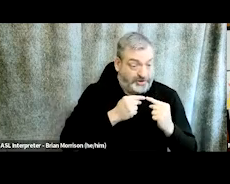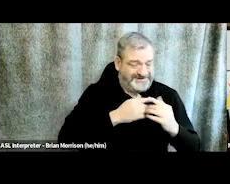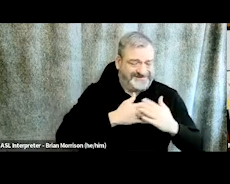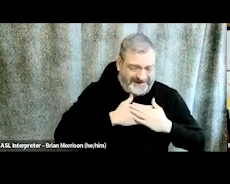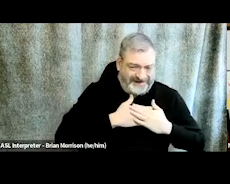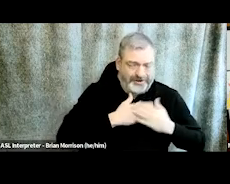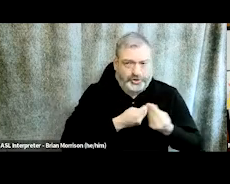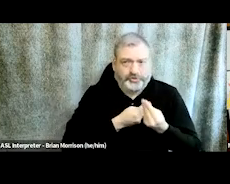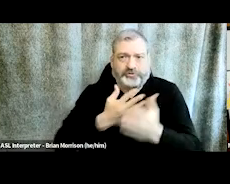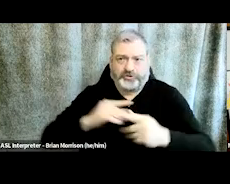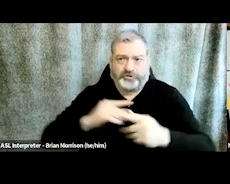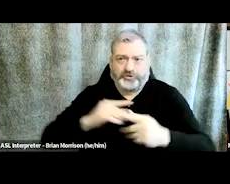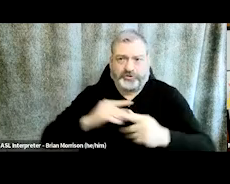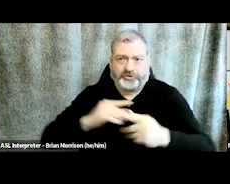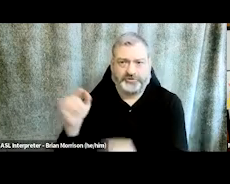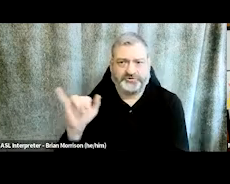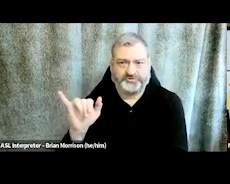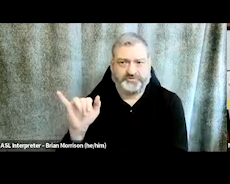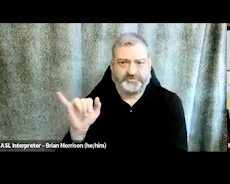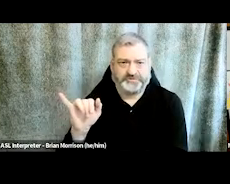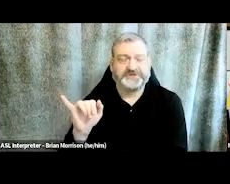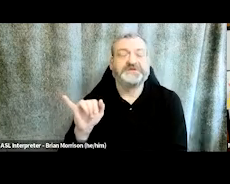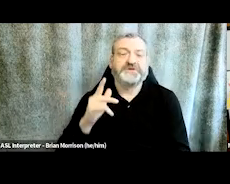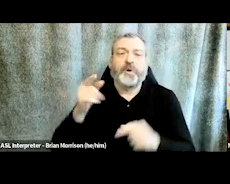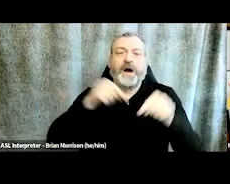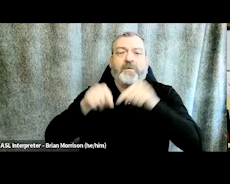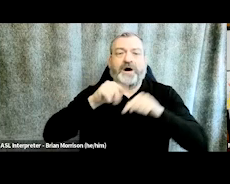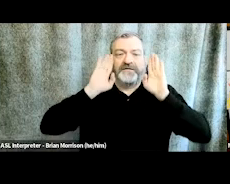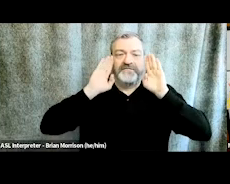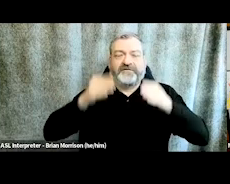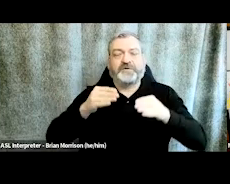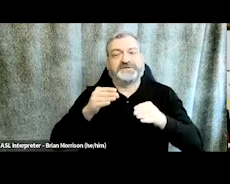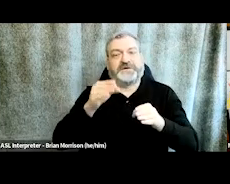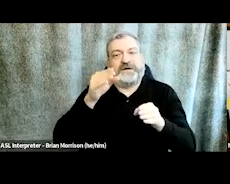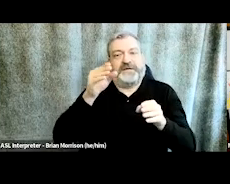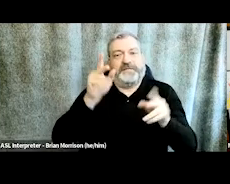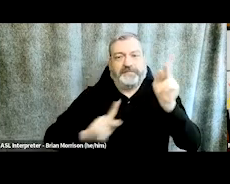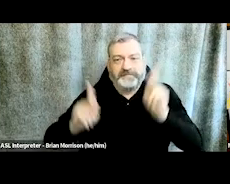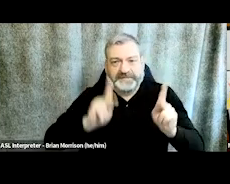And I think that that's really important. So I want to focus on the people in your organizations.